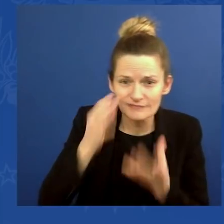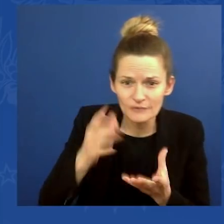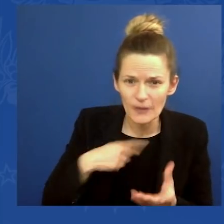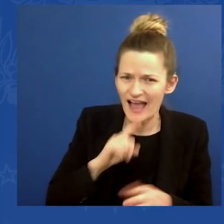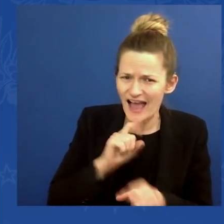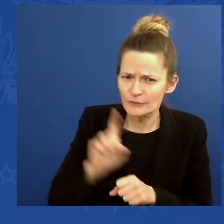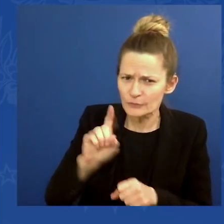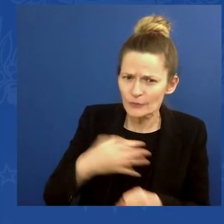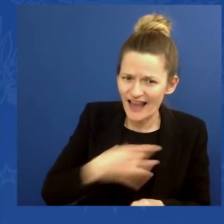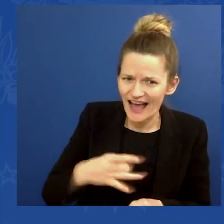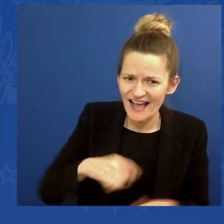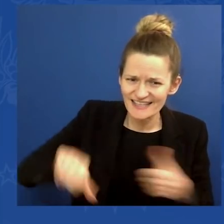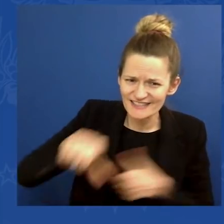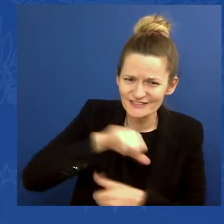And it's a useful thing.